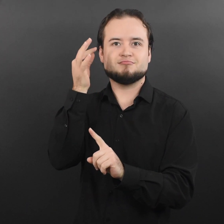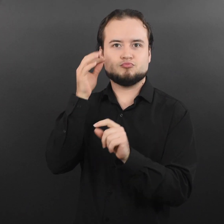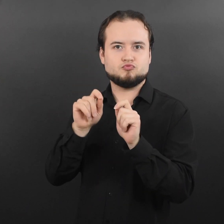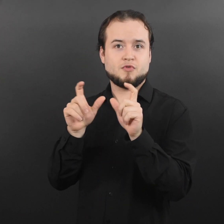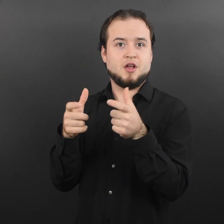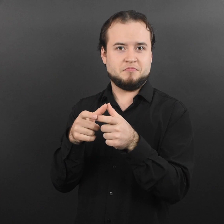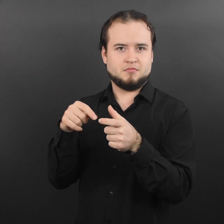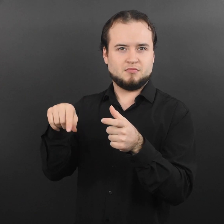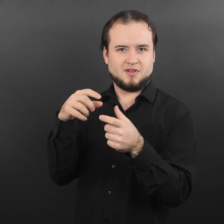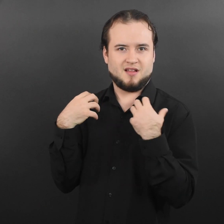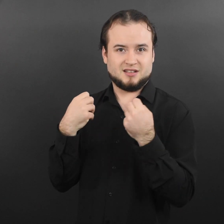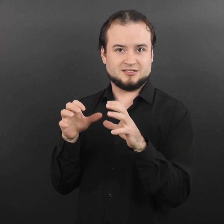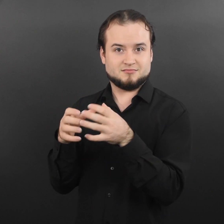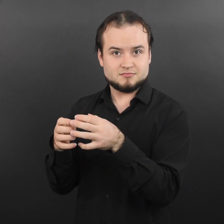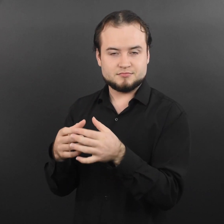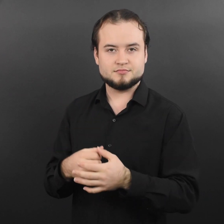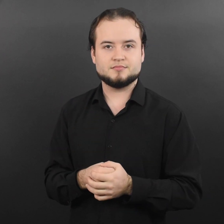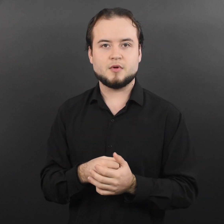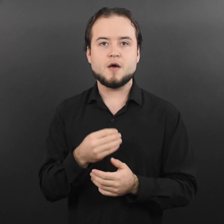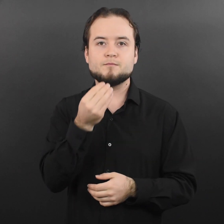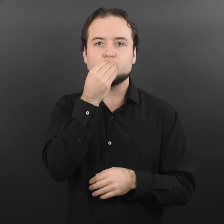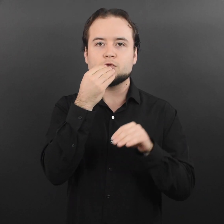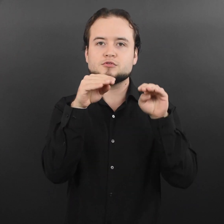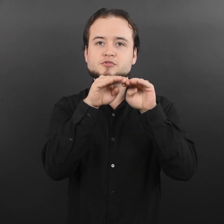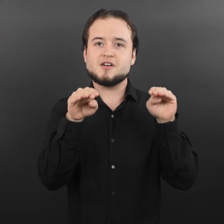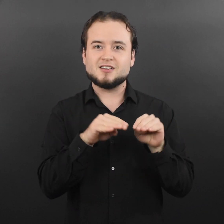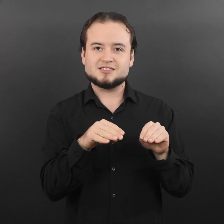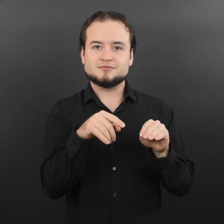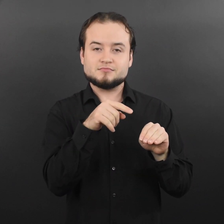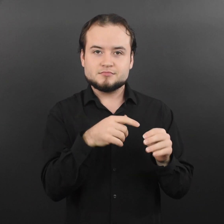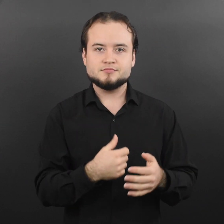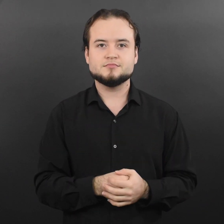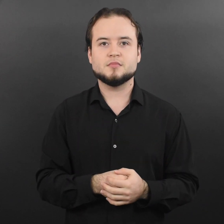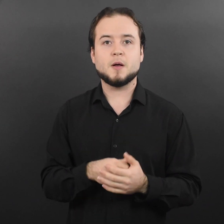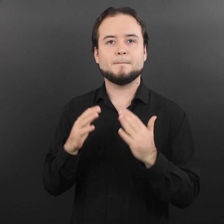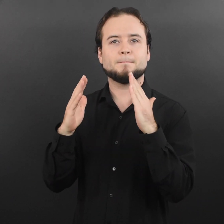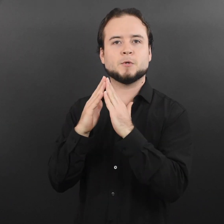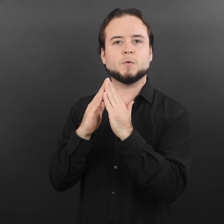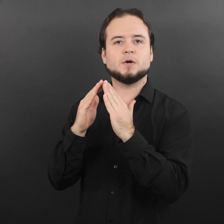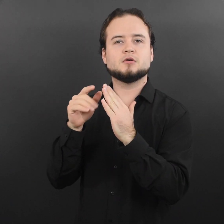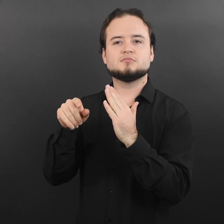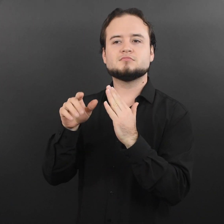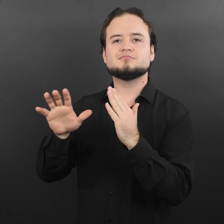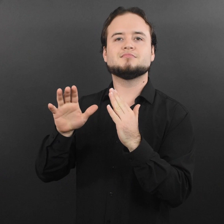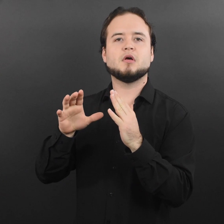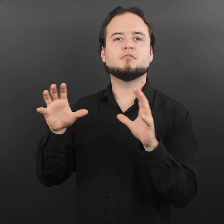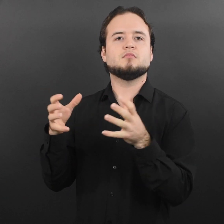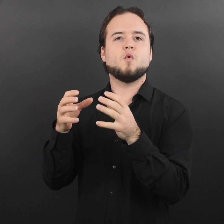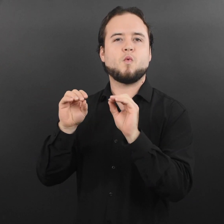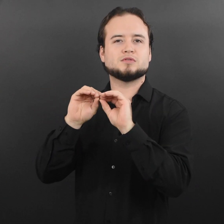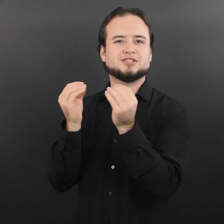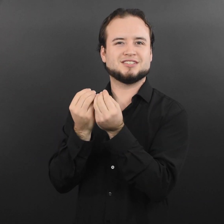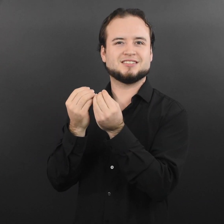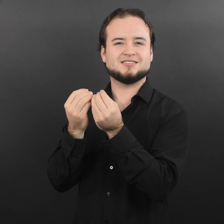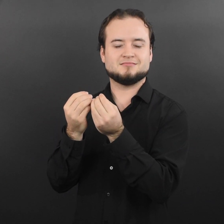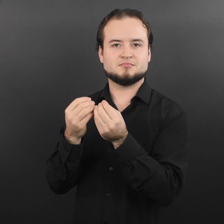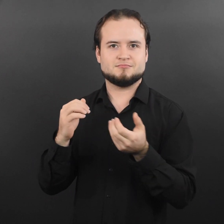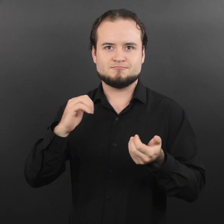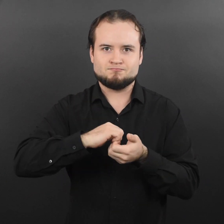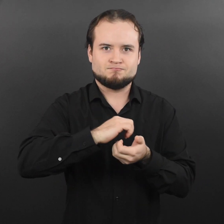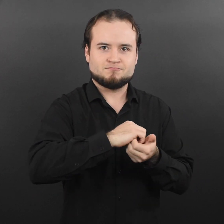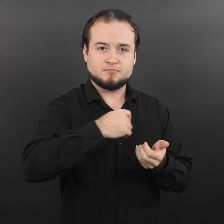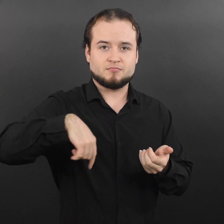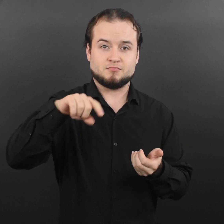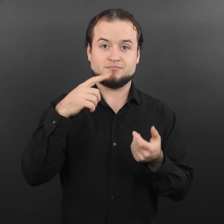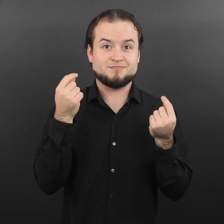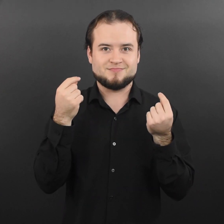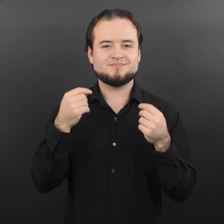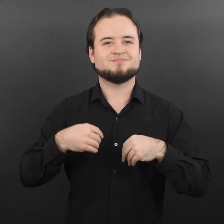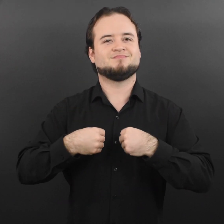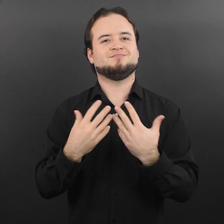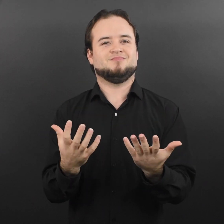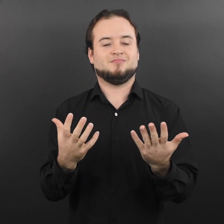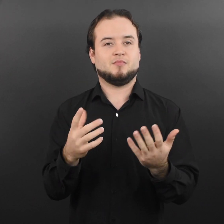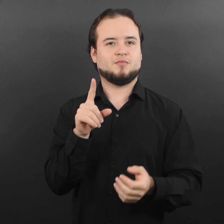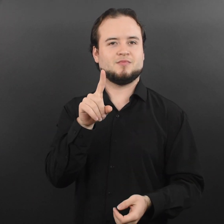tribal health, food shelves, and community-based organizations to provide 150,000 free,